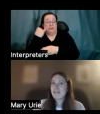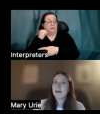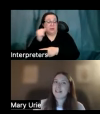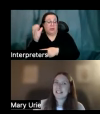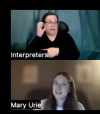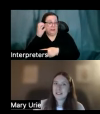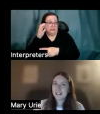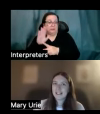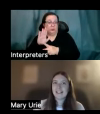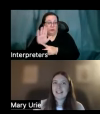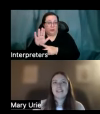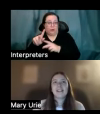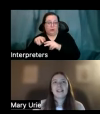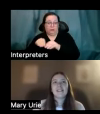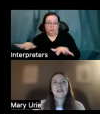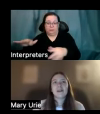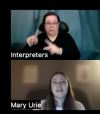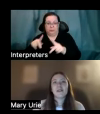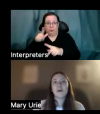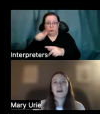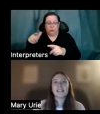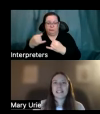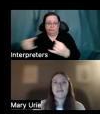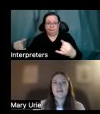they might not get reelected. And so they do want to hear from